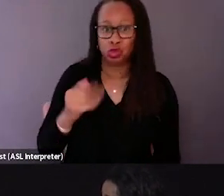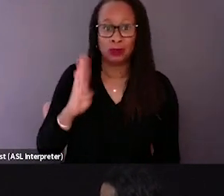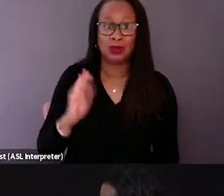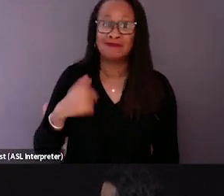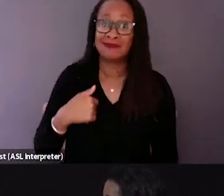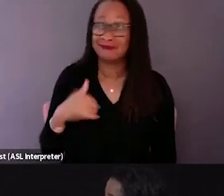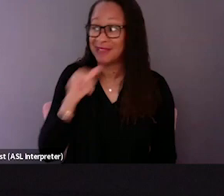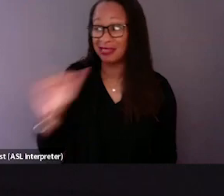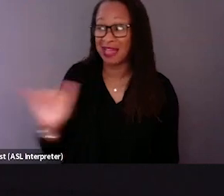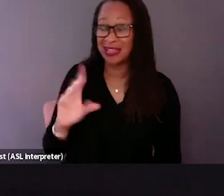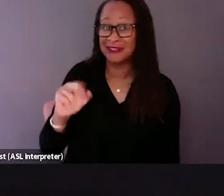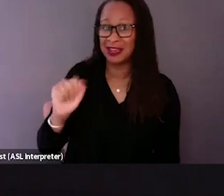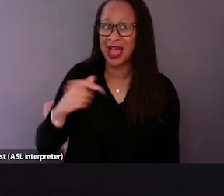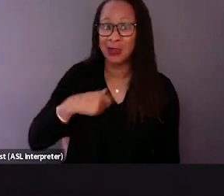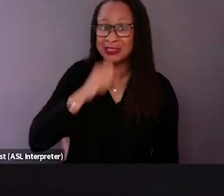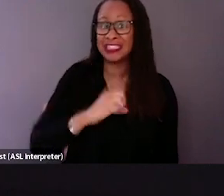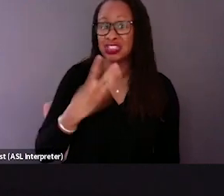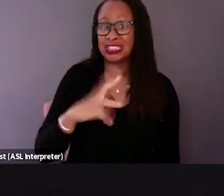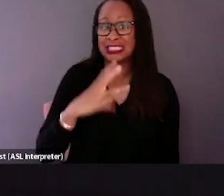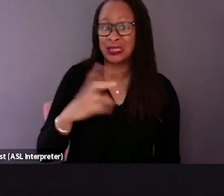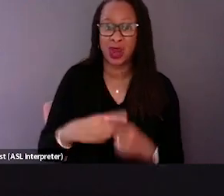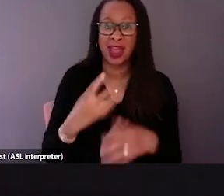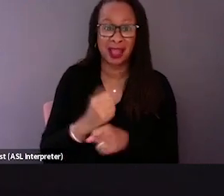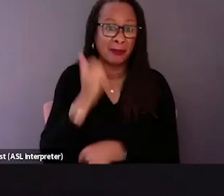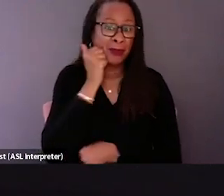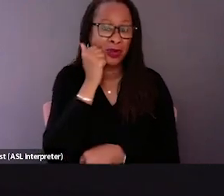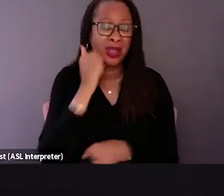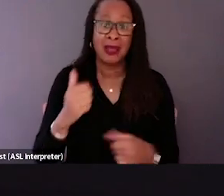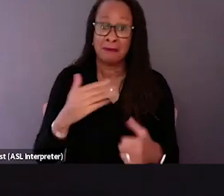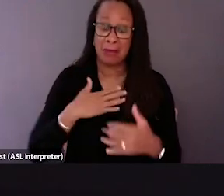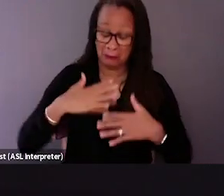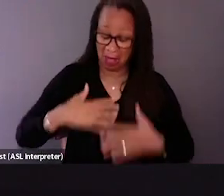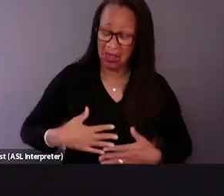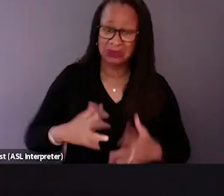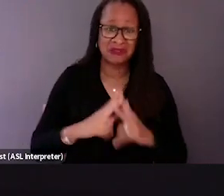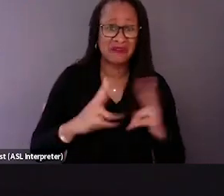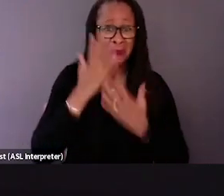So I had a lot of shame about my body and about puberty, but because I was on the opposite end of the spectrum.